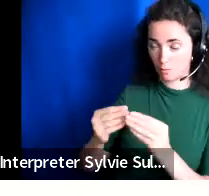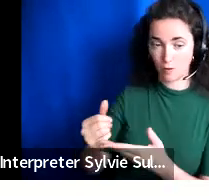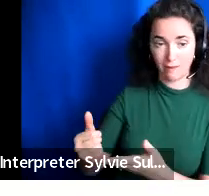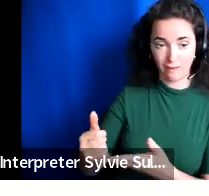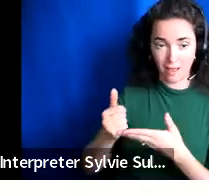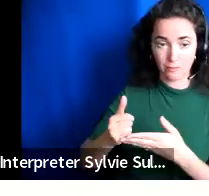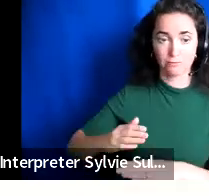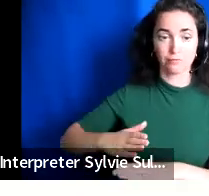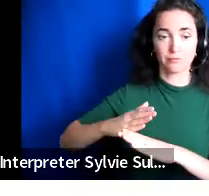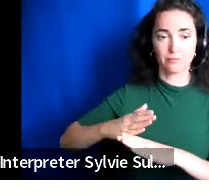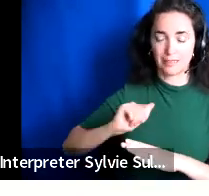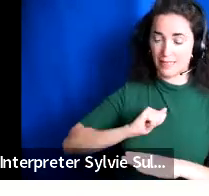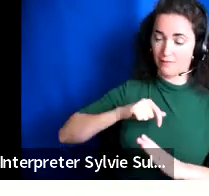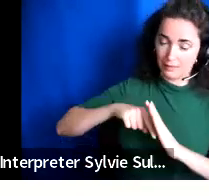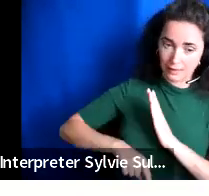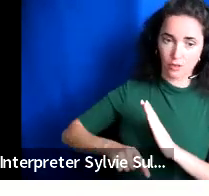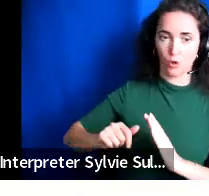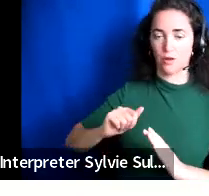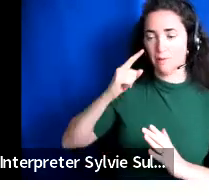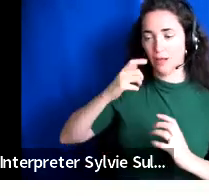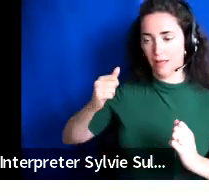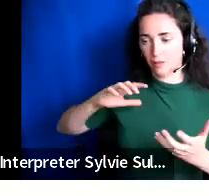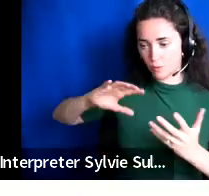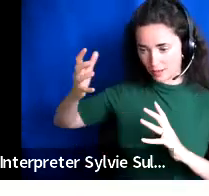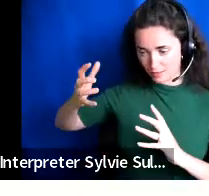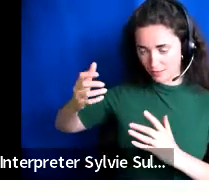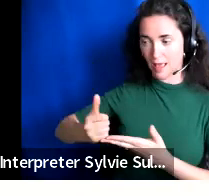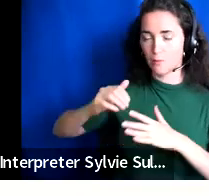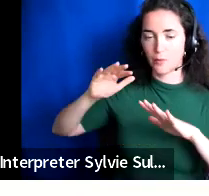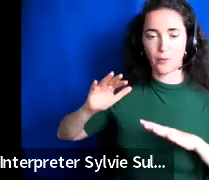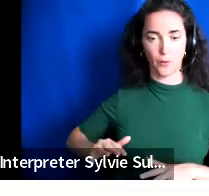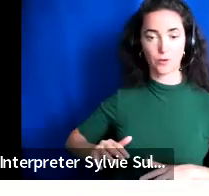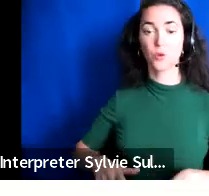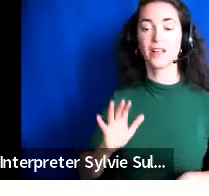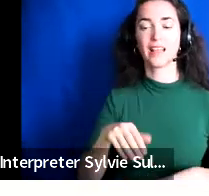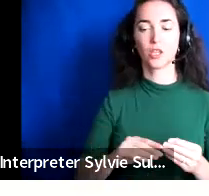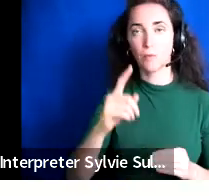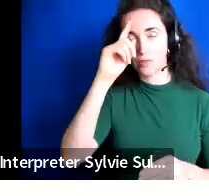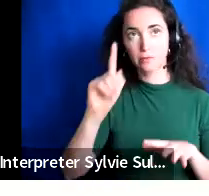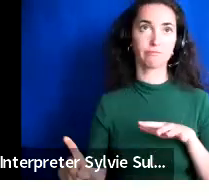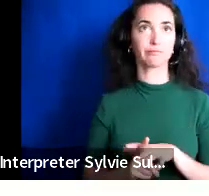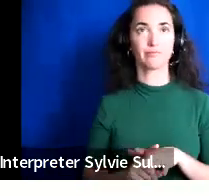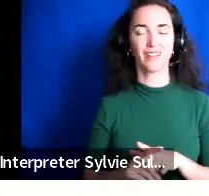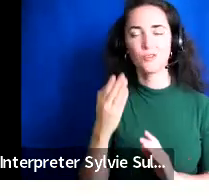making it accessible, and that not even thinking twice about calling that number just like someone does with 9.